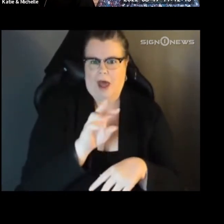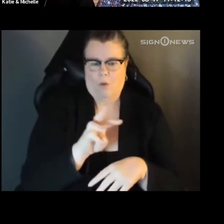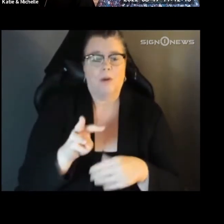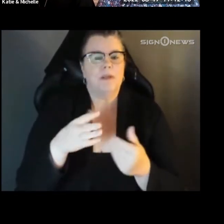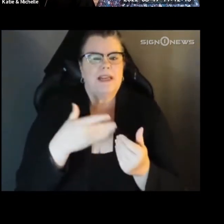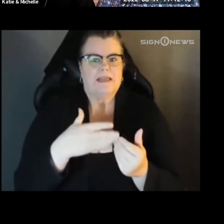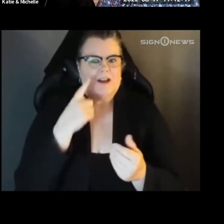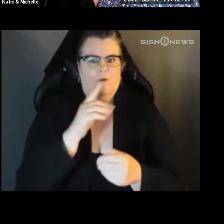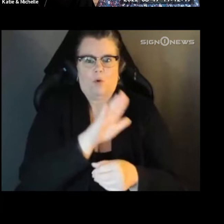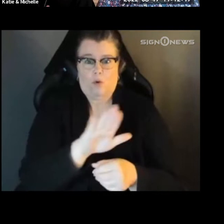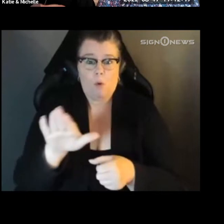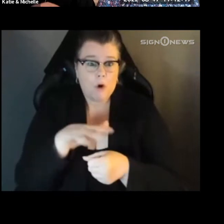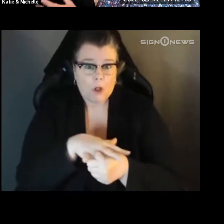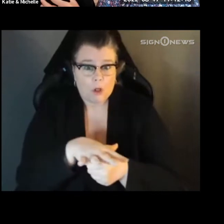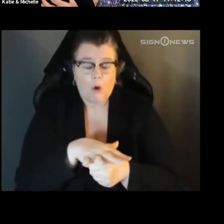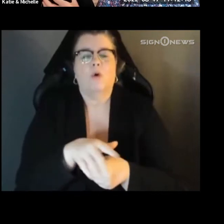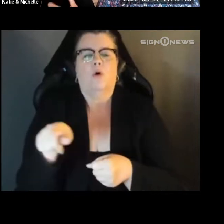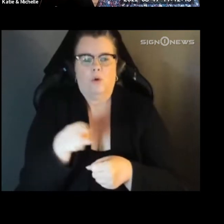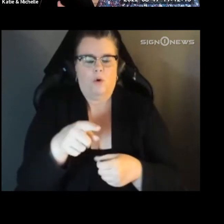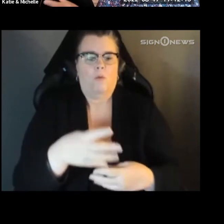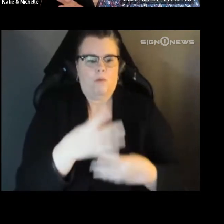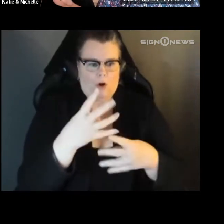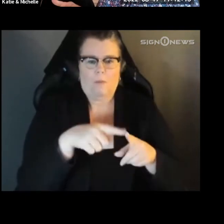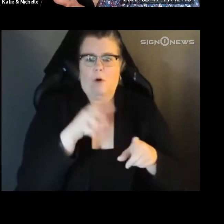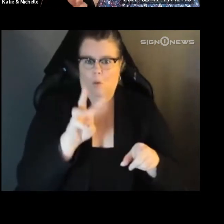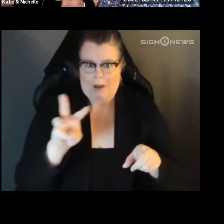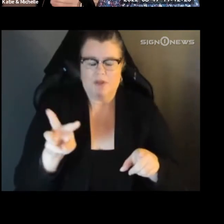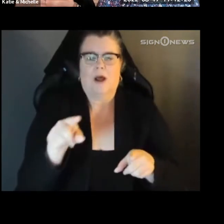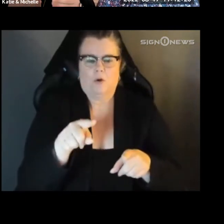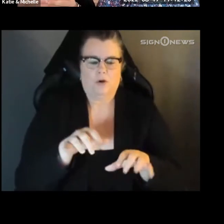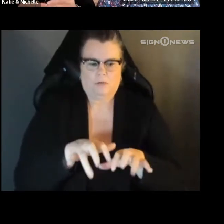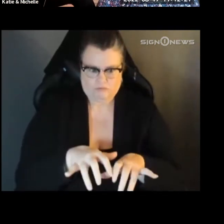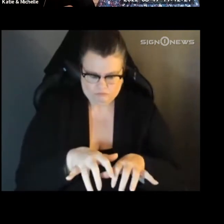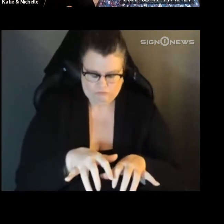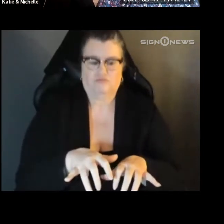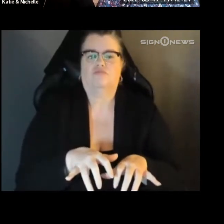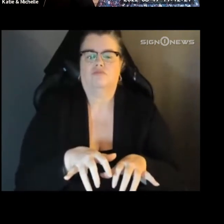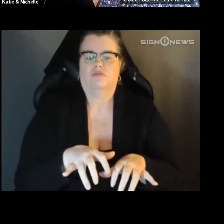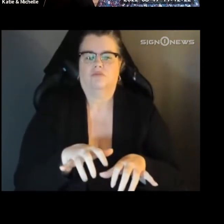in Georgia even if you're outside of the metro area where this group started compiling all this